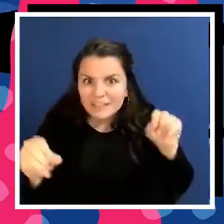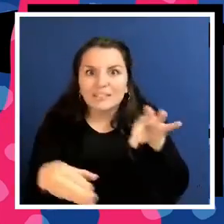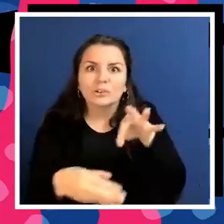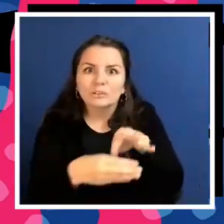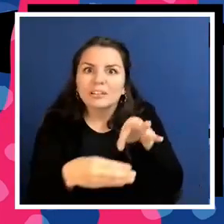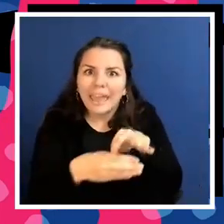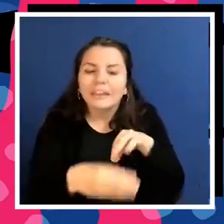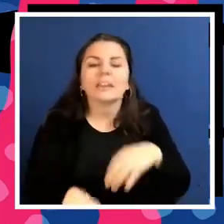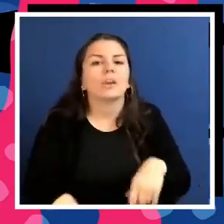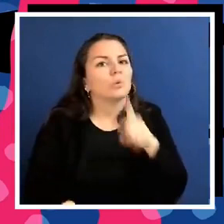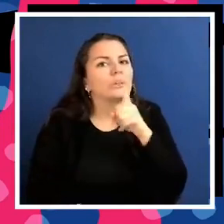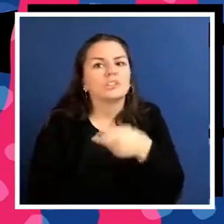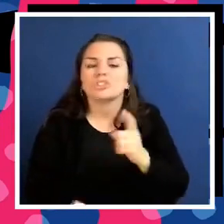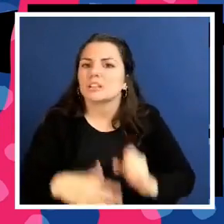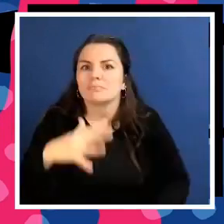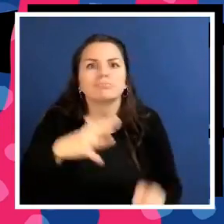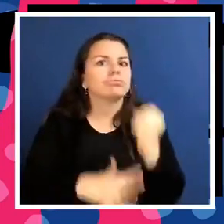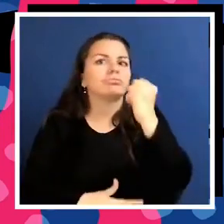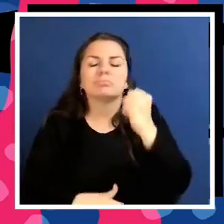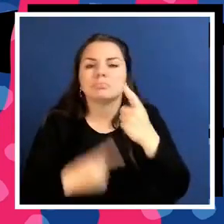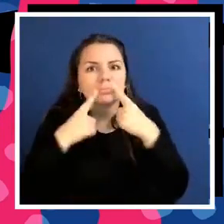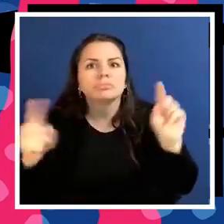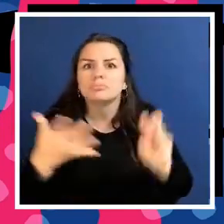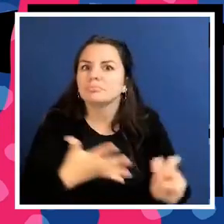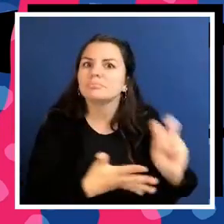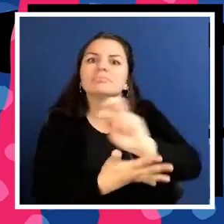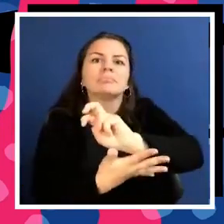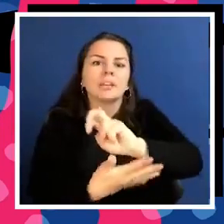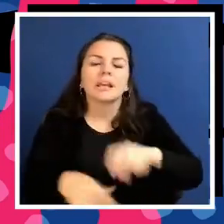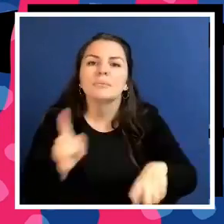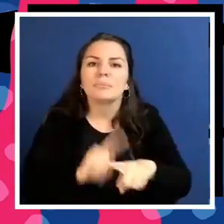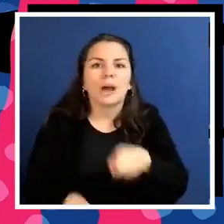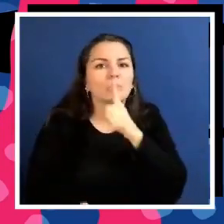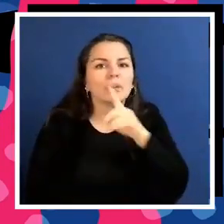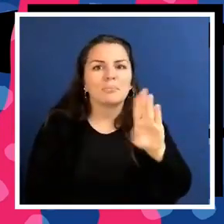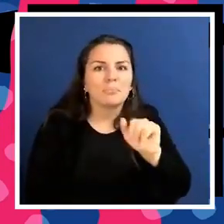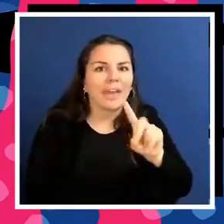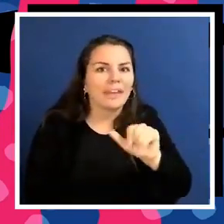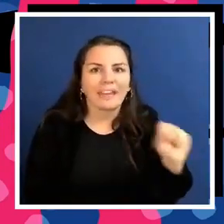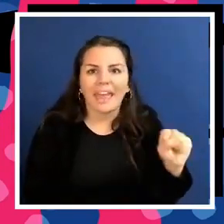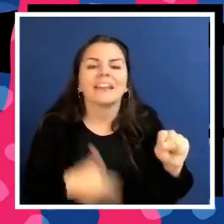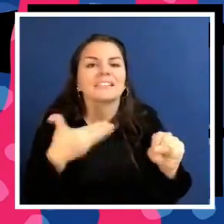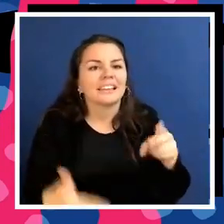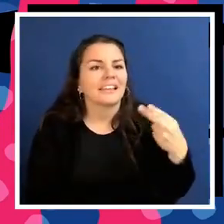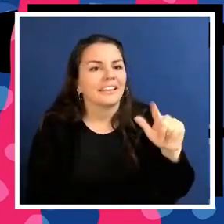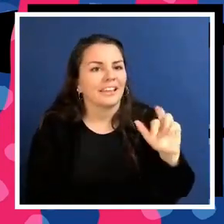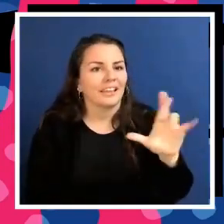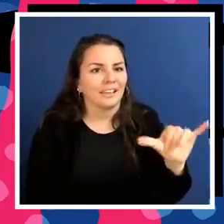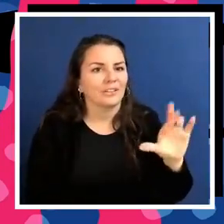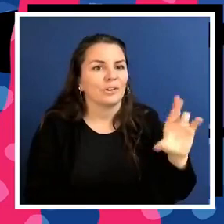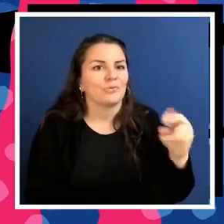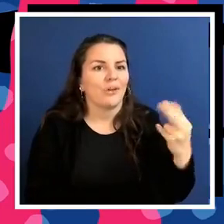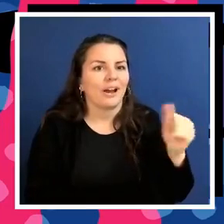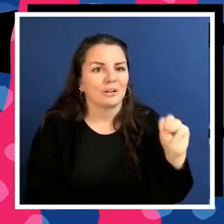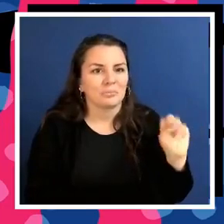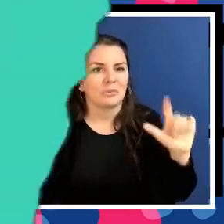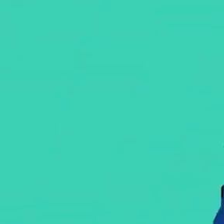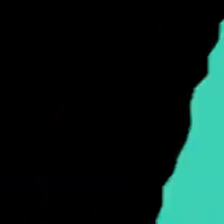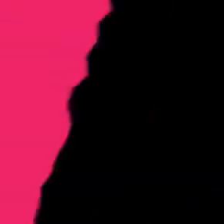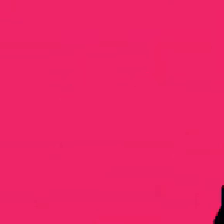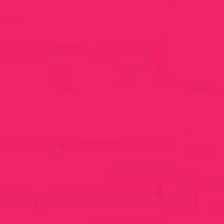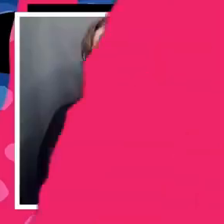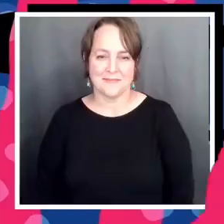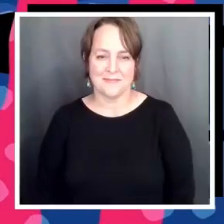SHE IS FIRST LADY, SENATOR,